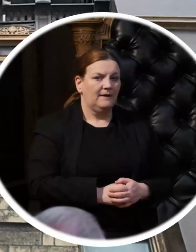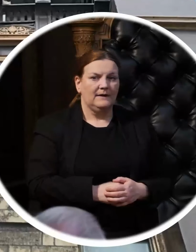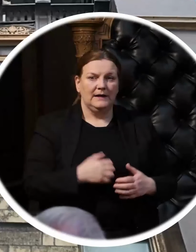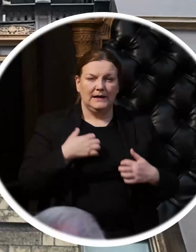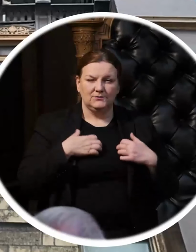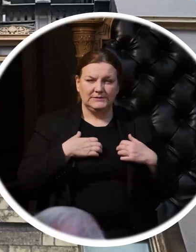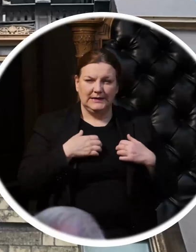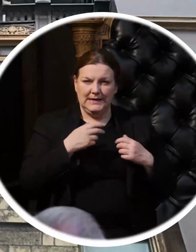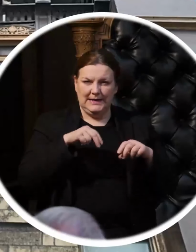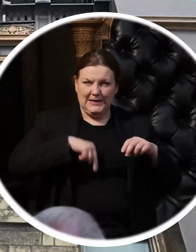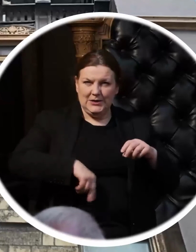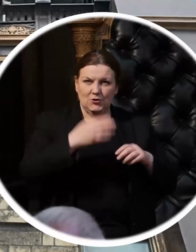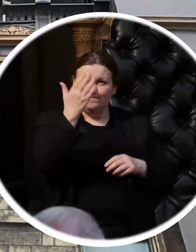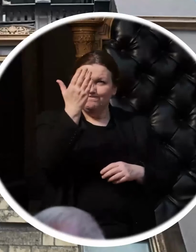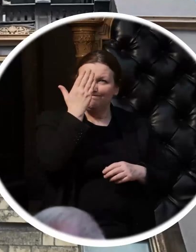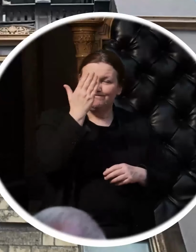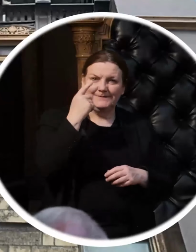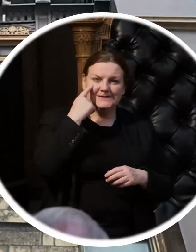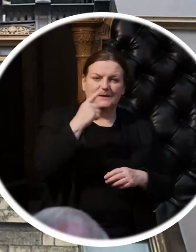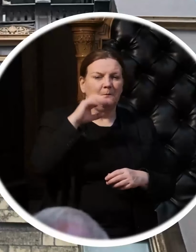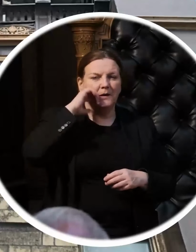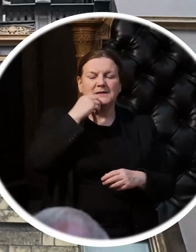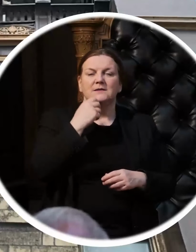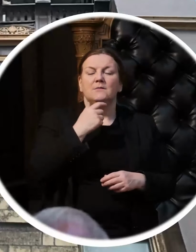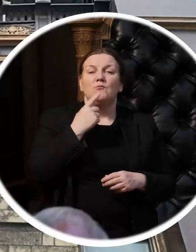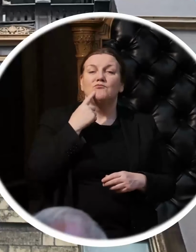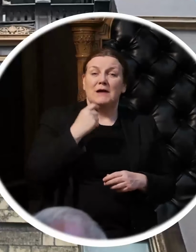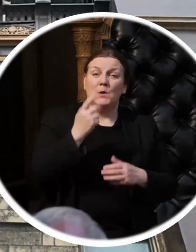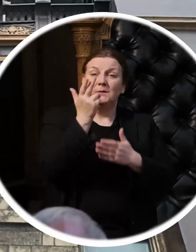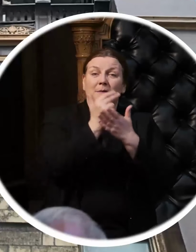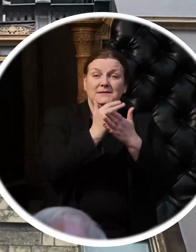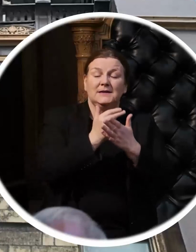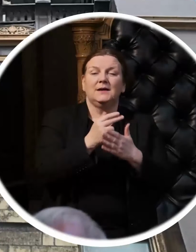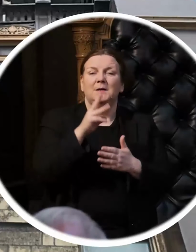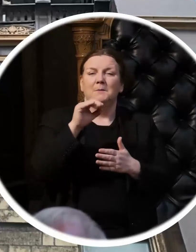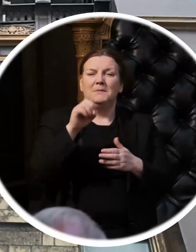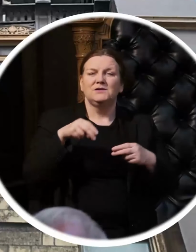I think because it's painted brown Pearse Street gets a bit of an unfair treatment